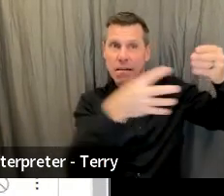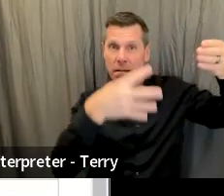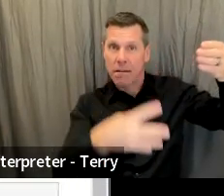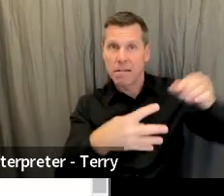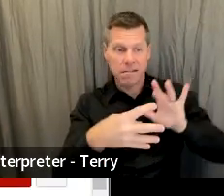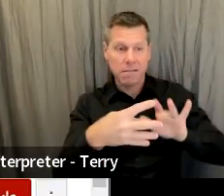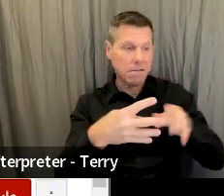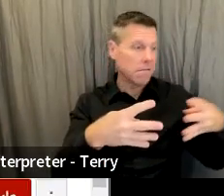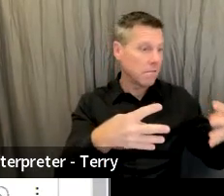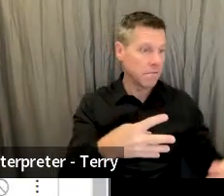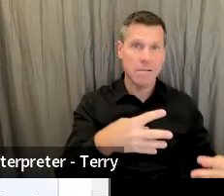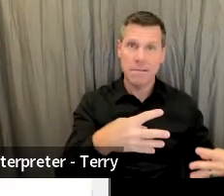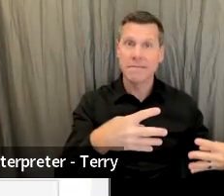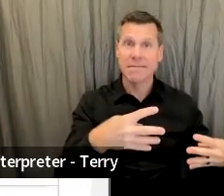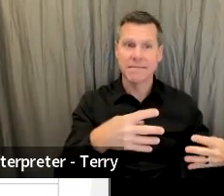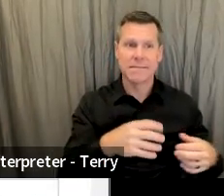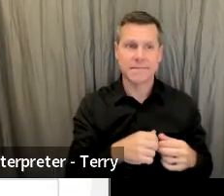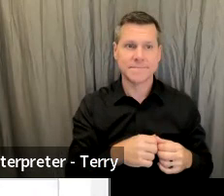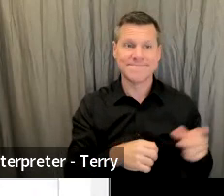Here is the section on our codes